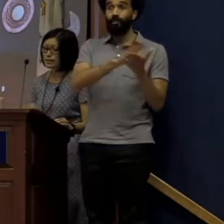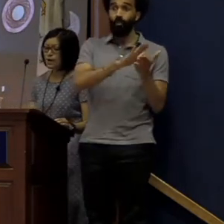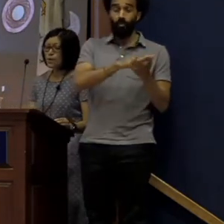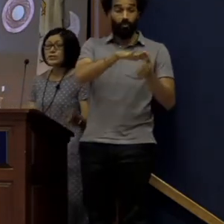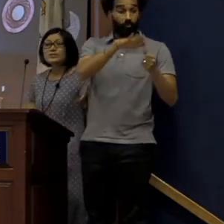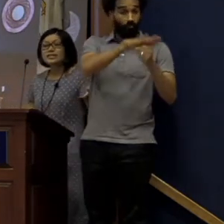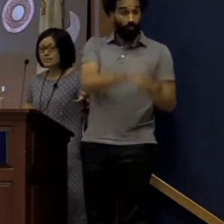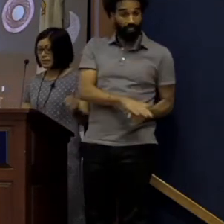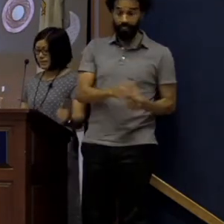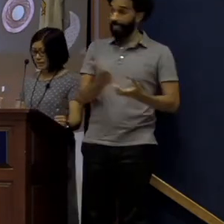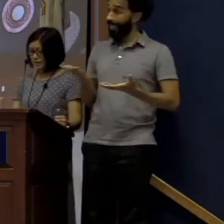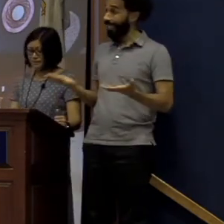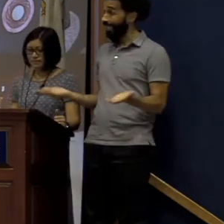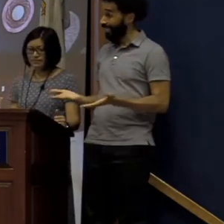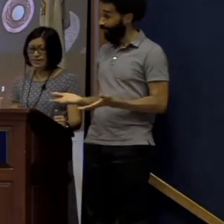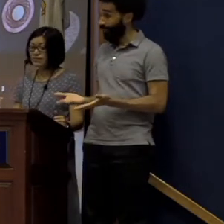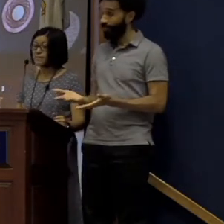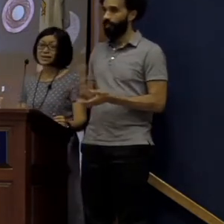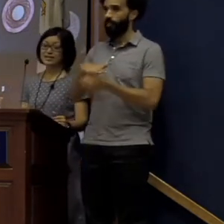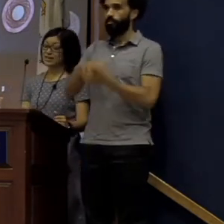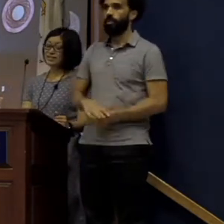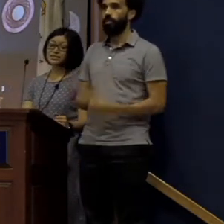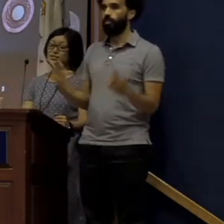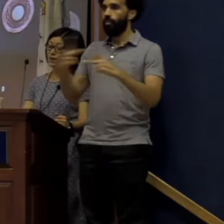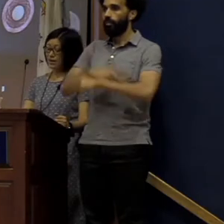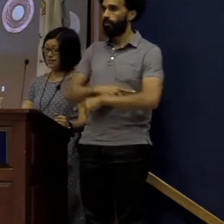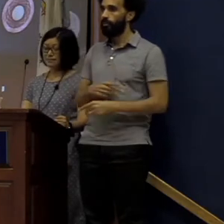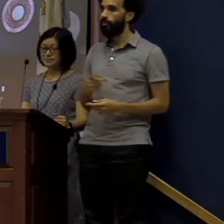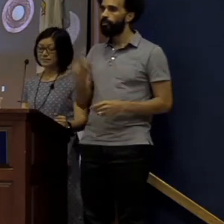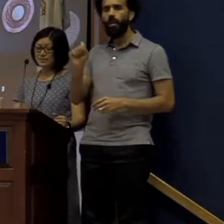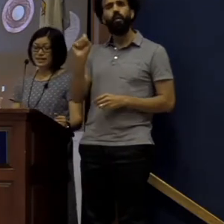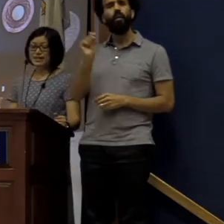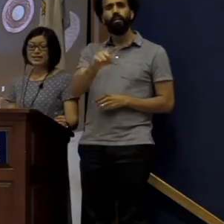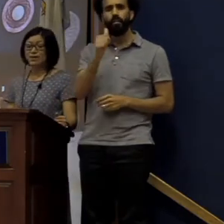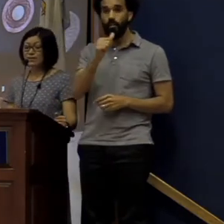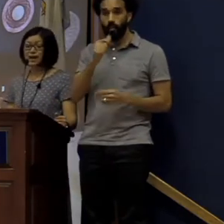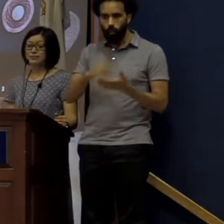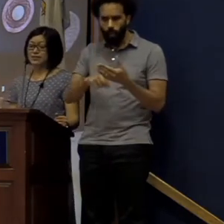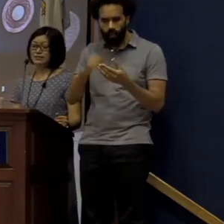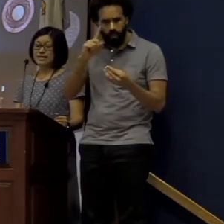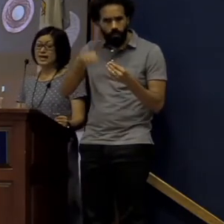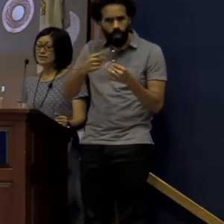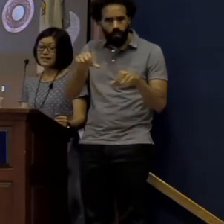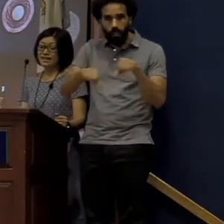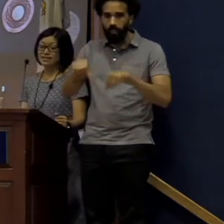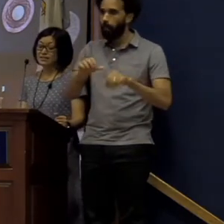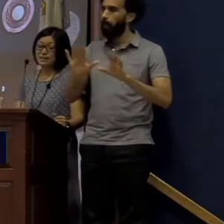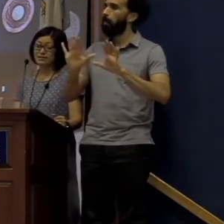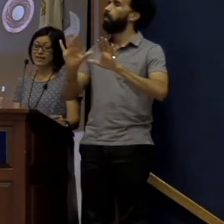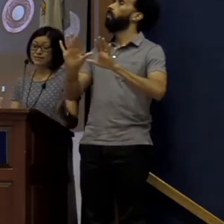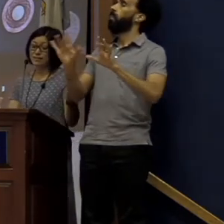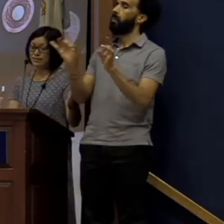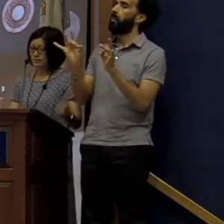What do you think about science? I am very bad at science is so hard a lot of hard words how to say how to spell can I remember the words